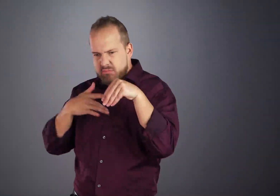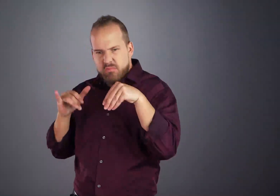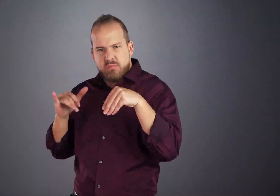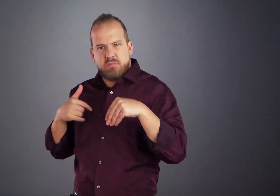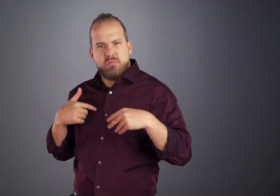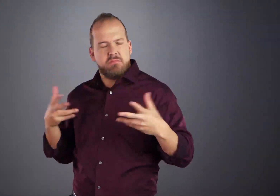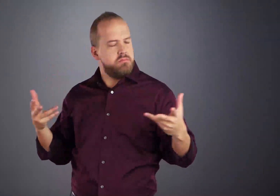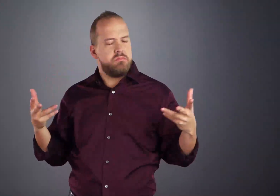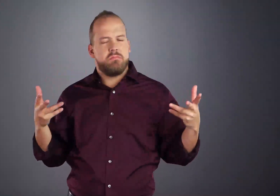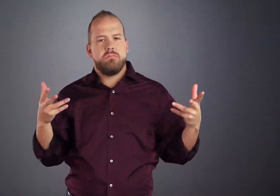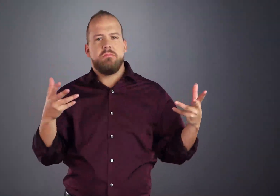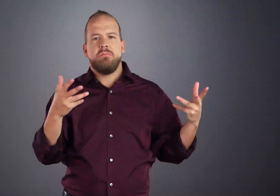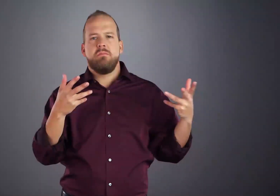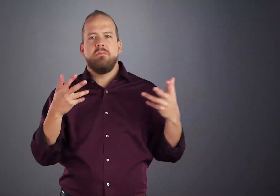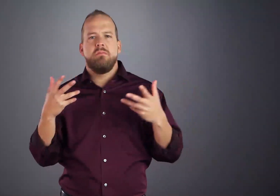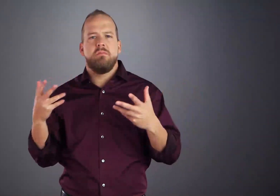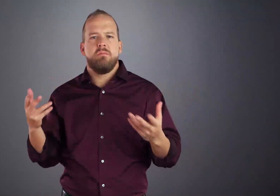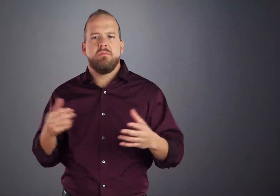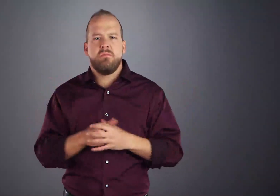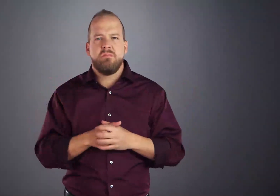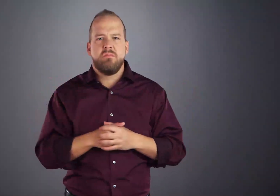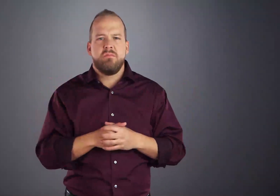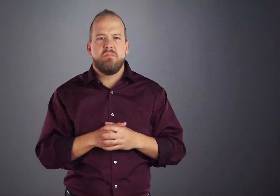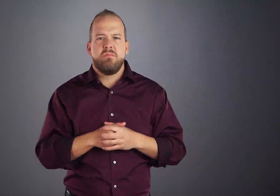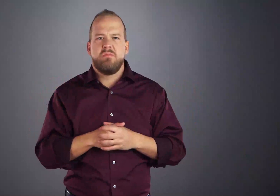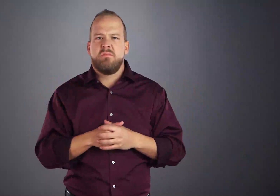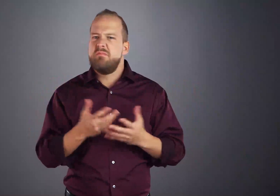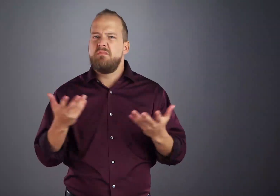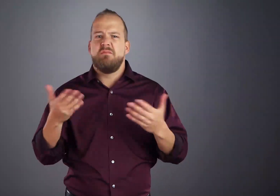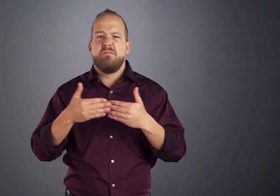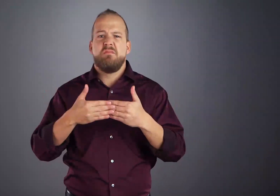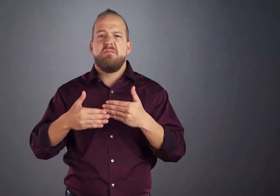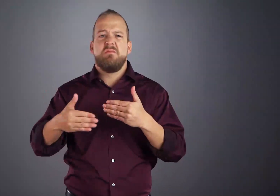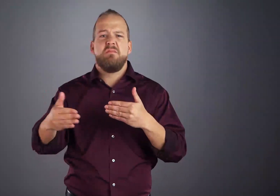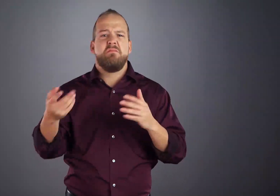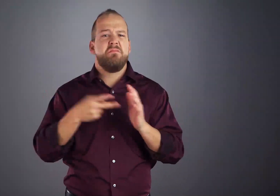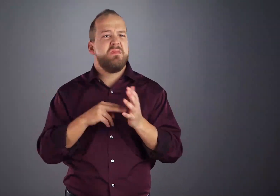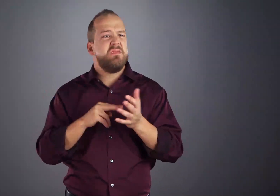joining that endless procession of sots who had gone on before.